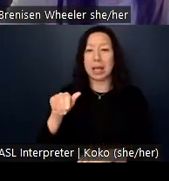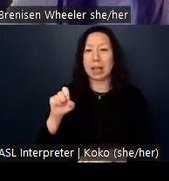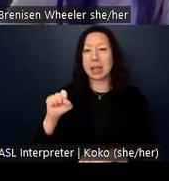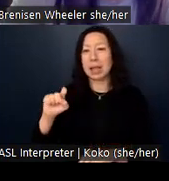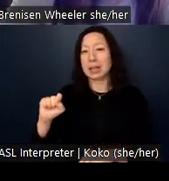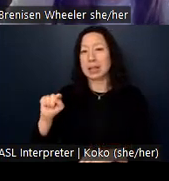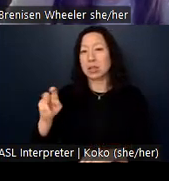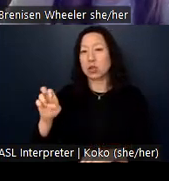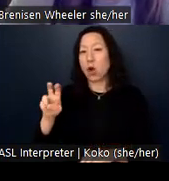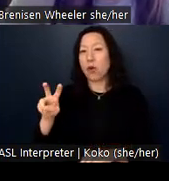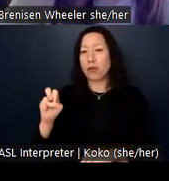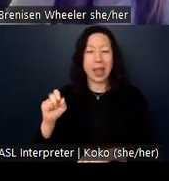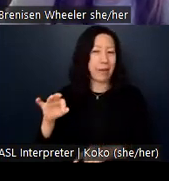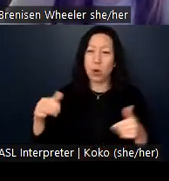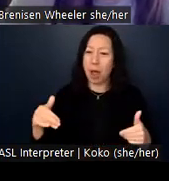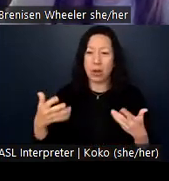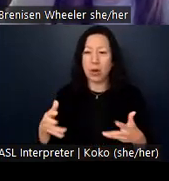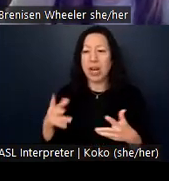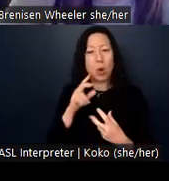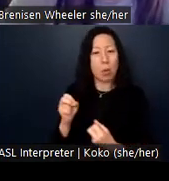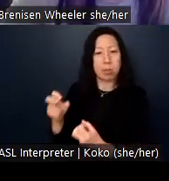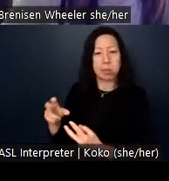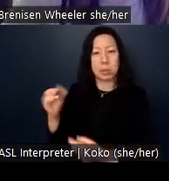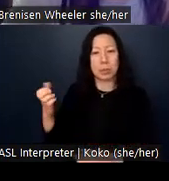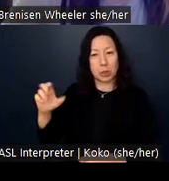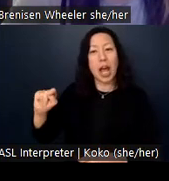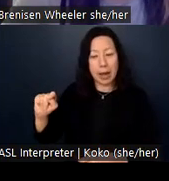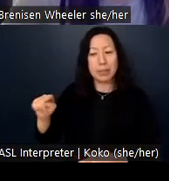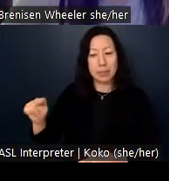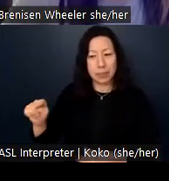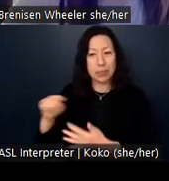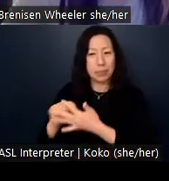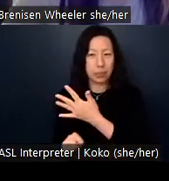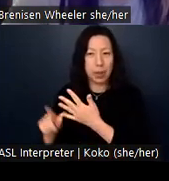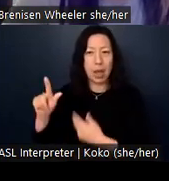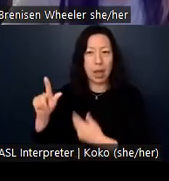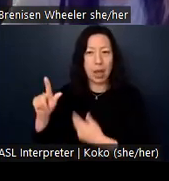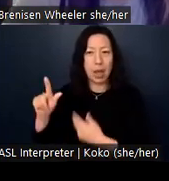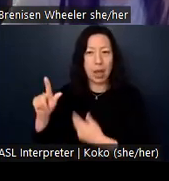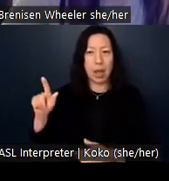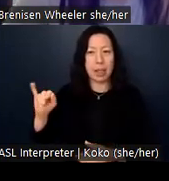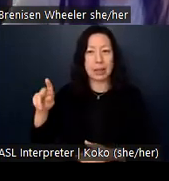13:32:26 chat here, 13:32:30 And then, if you'd like a certificate